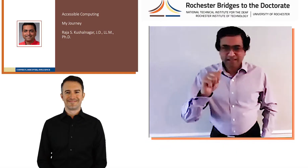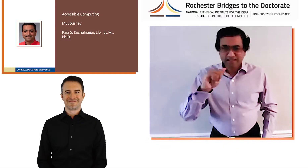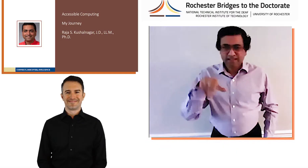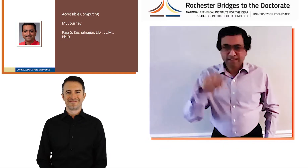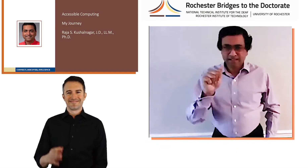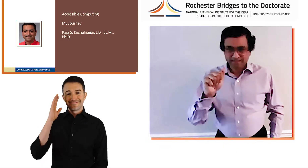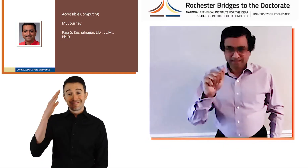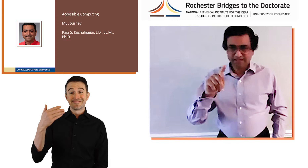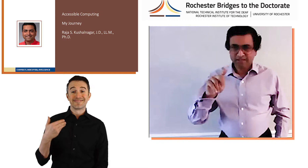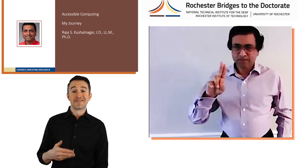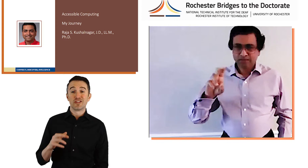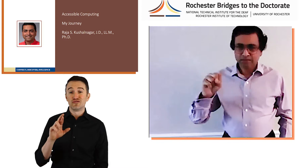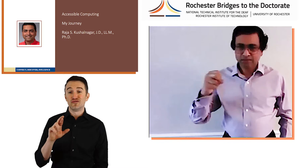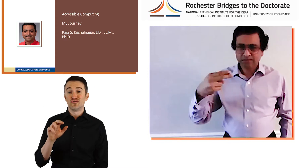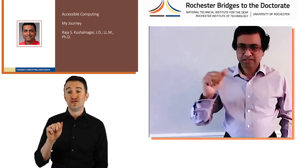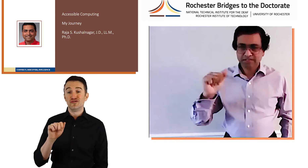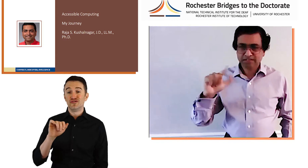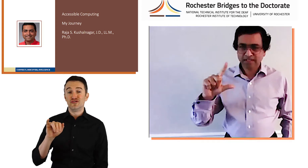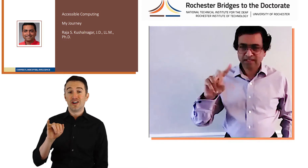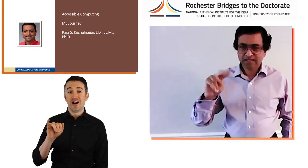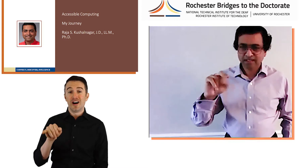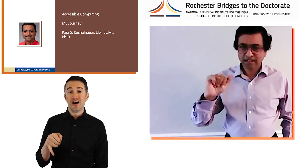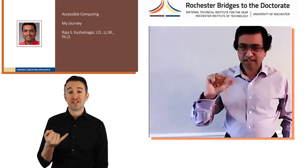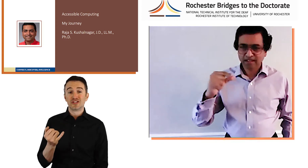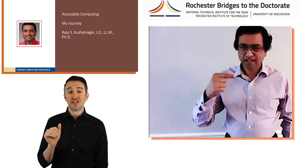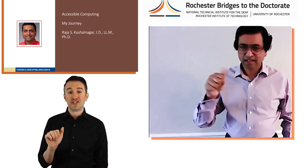Hello, everyone. I'm Raja Kushalnagar...